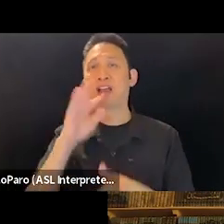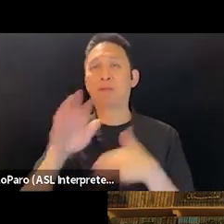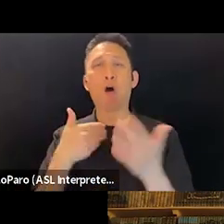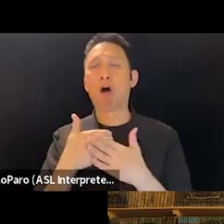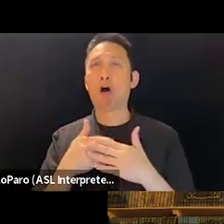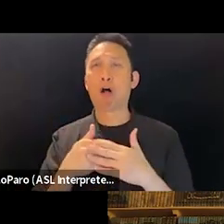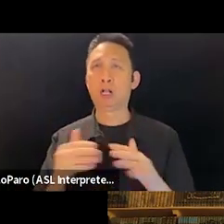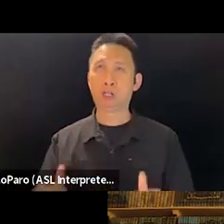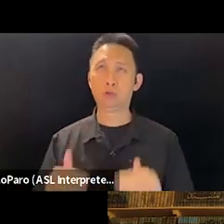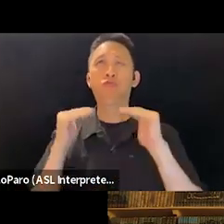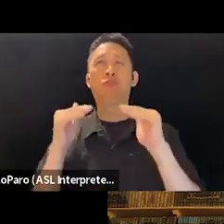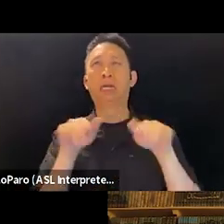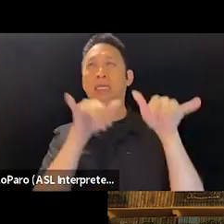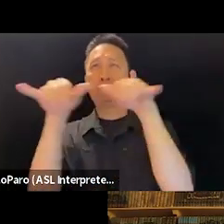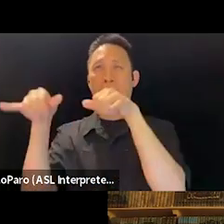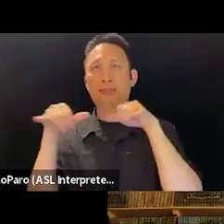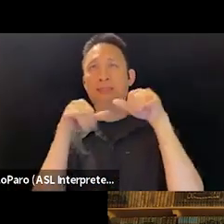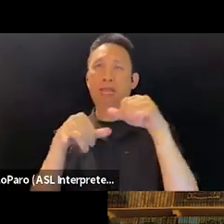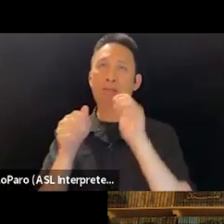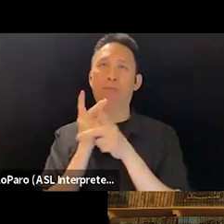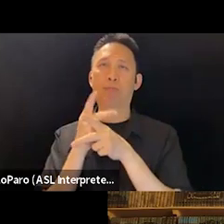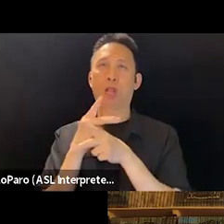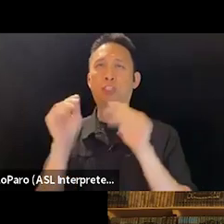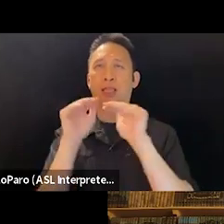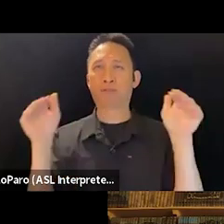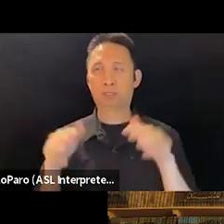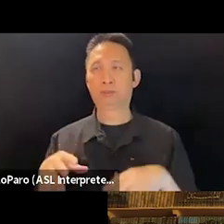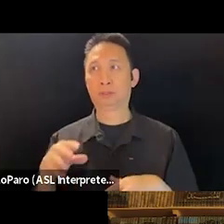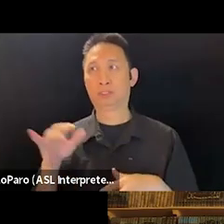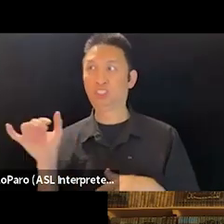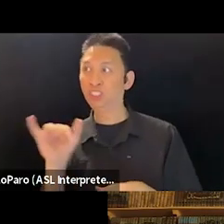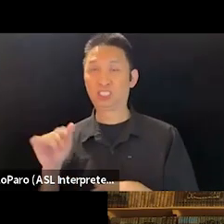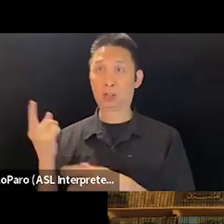Say for example, features or whatever, no, it will not be the same.